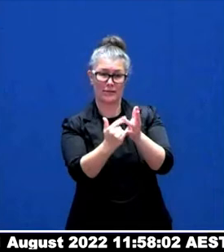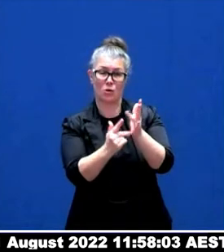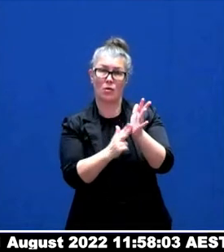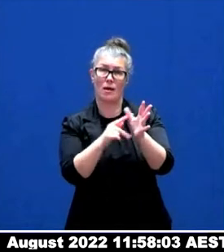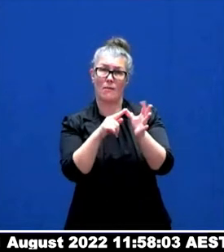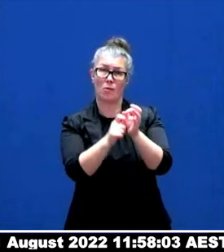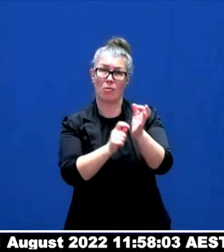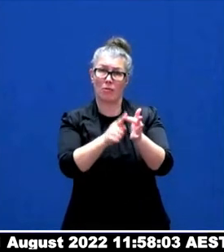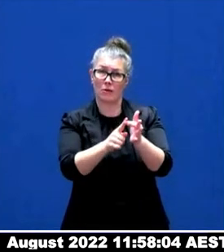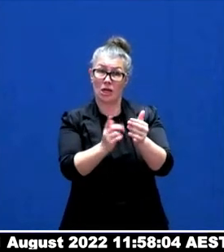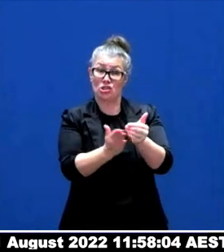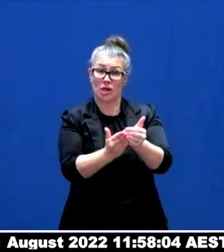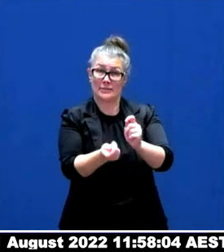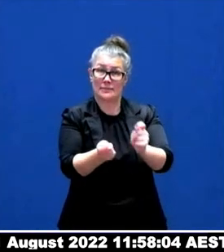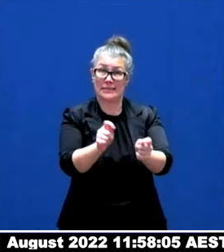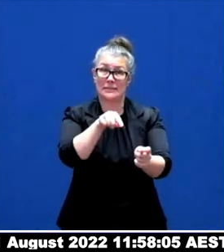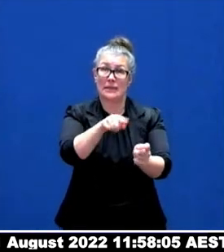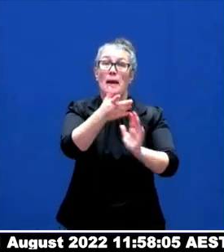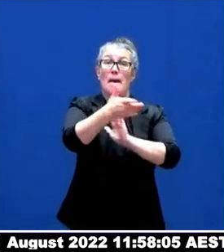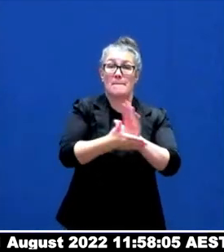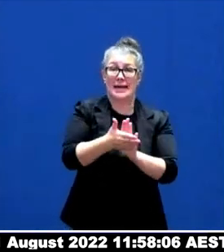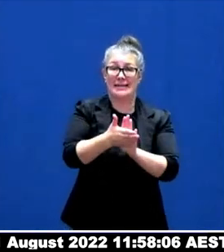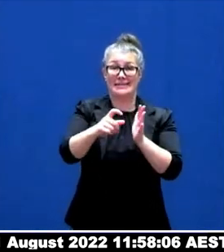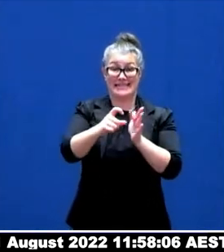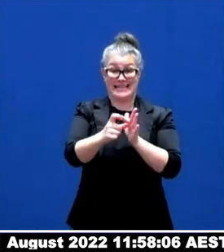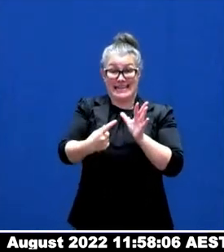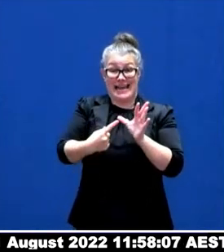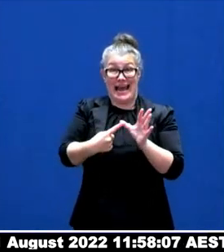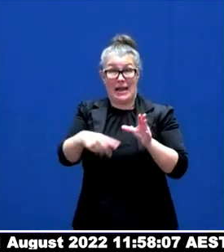the meaning by reference to the Disability Discrimination Act or something else?